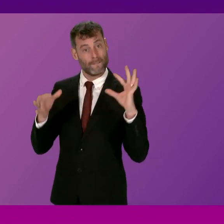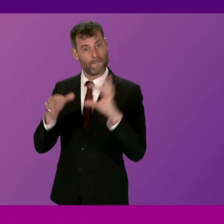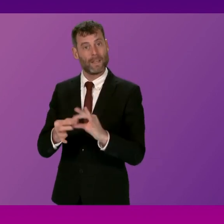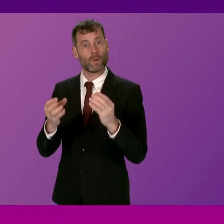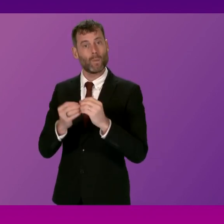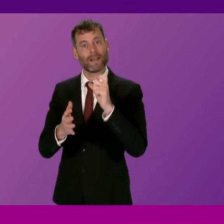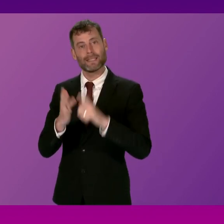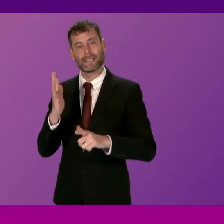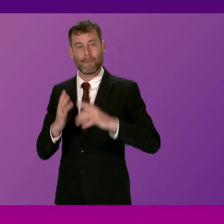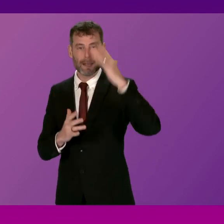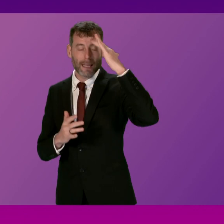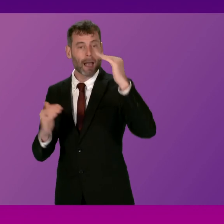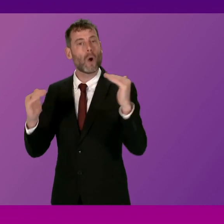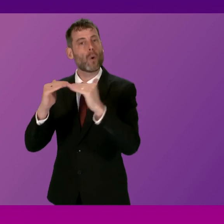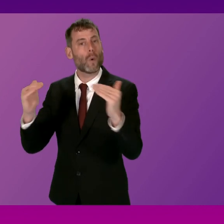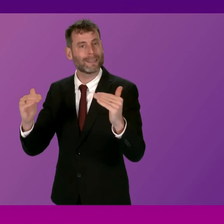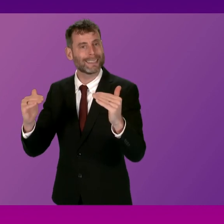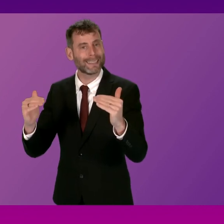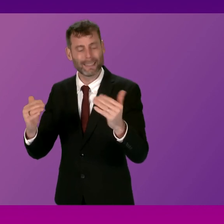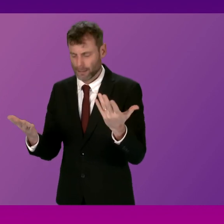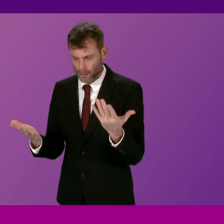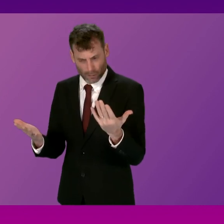provided to all children, regardless of their abilities.